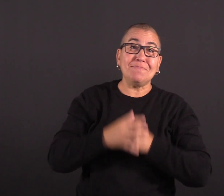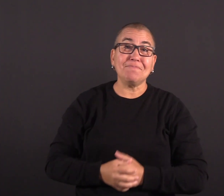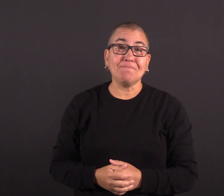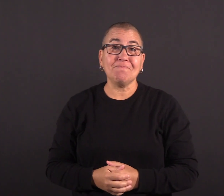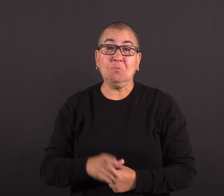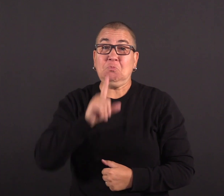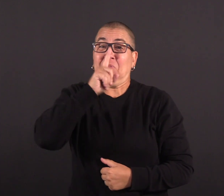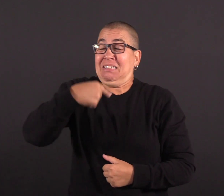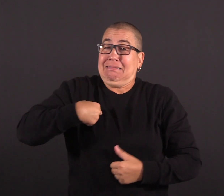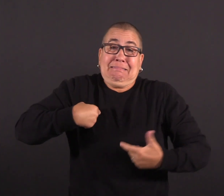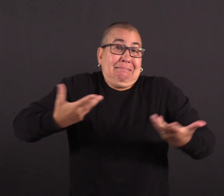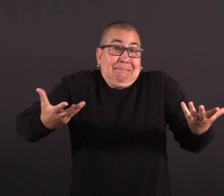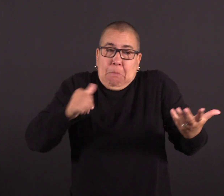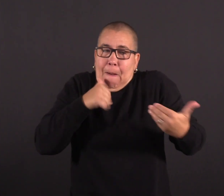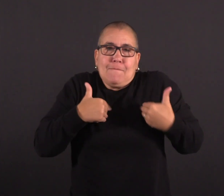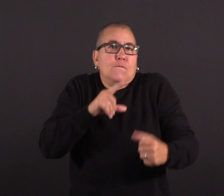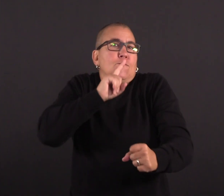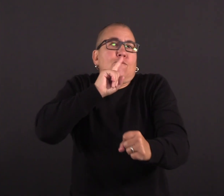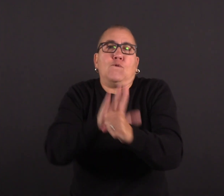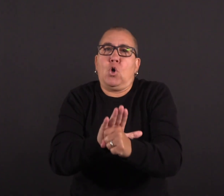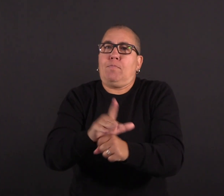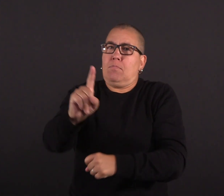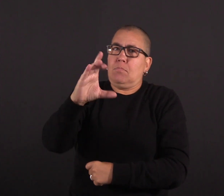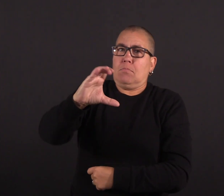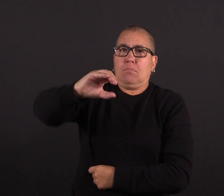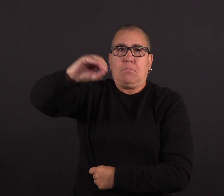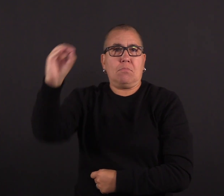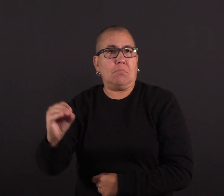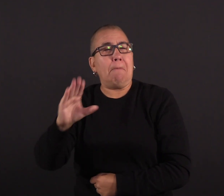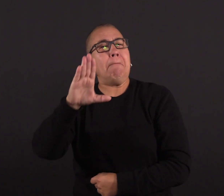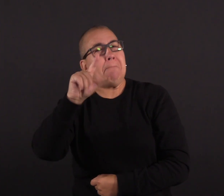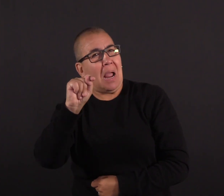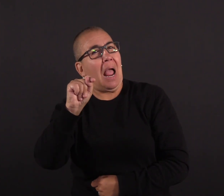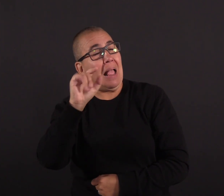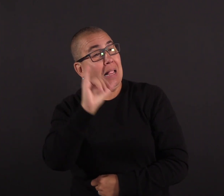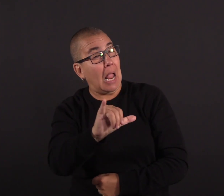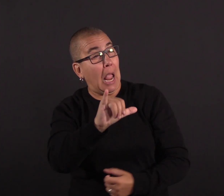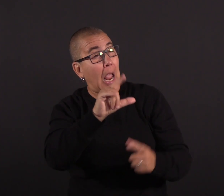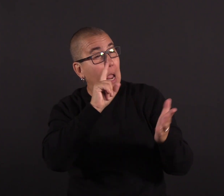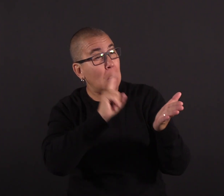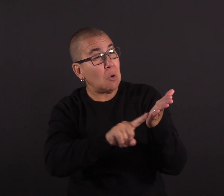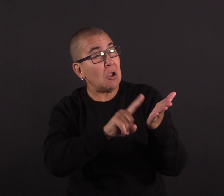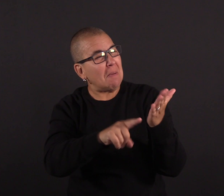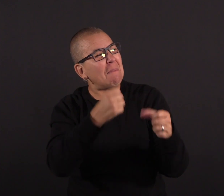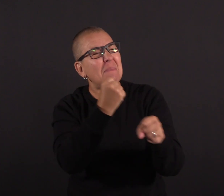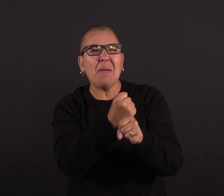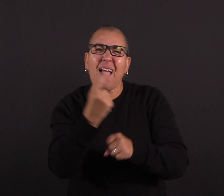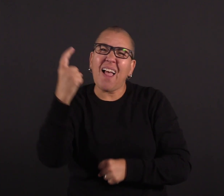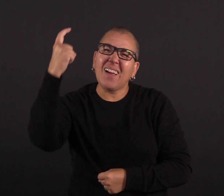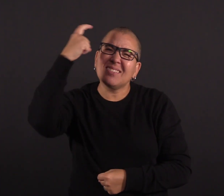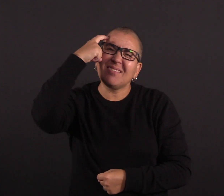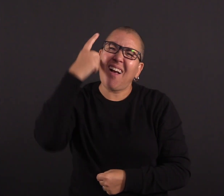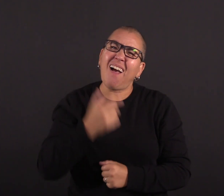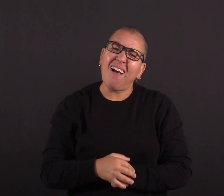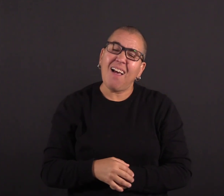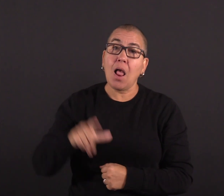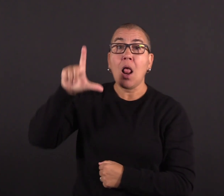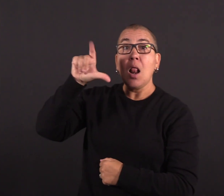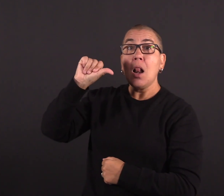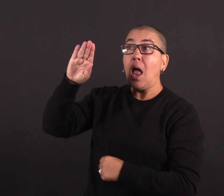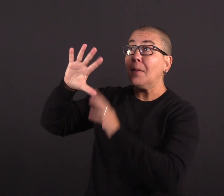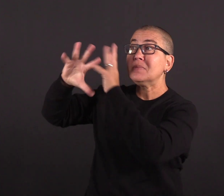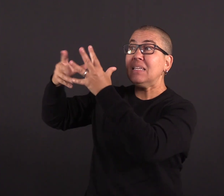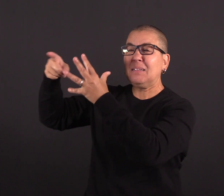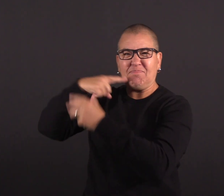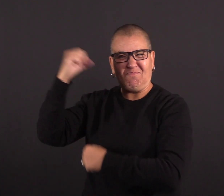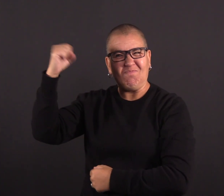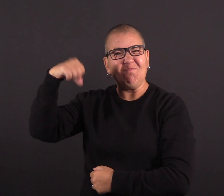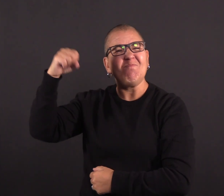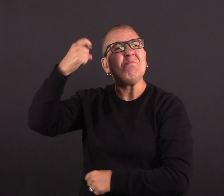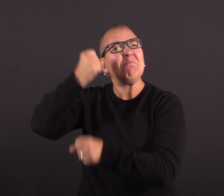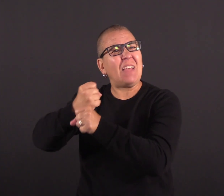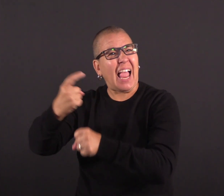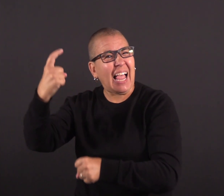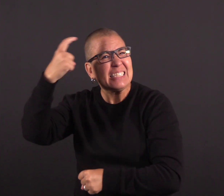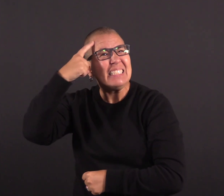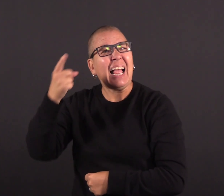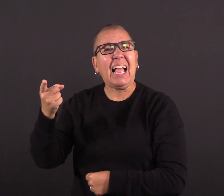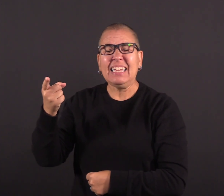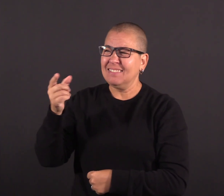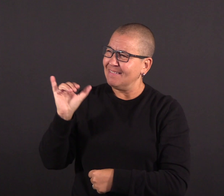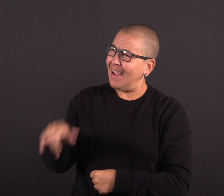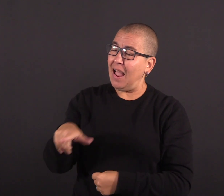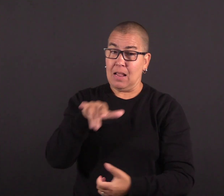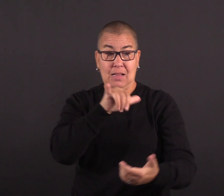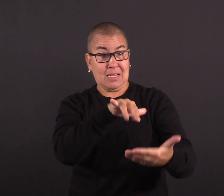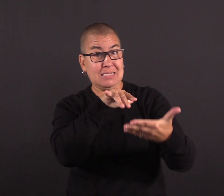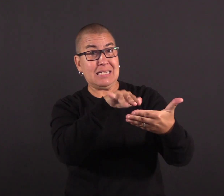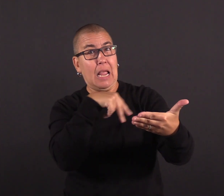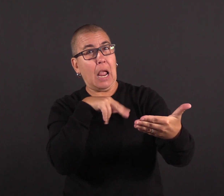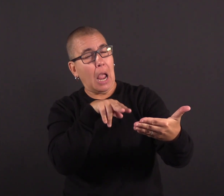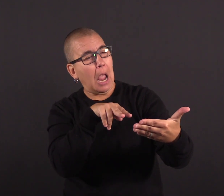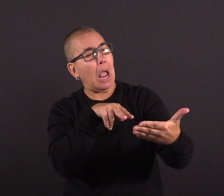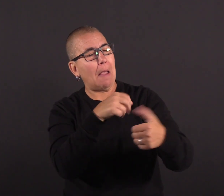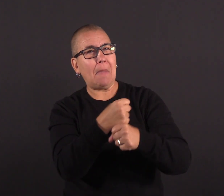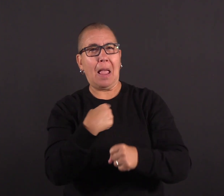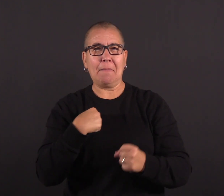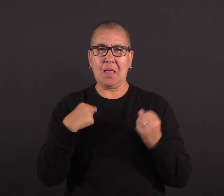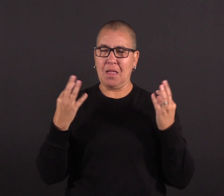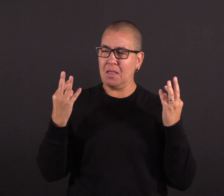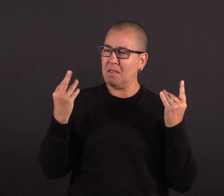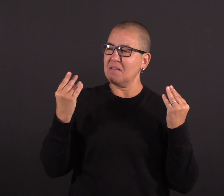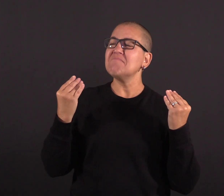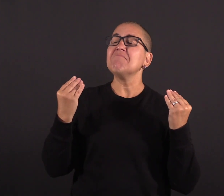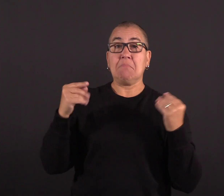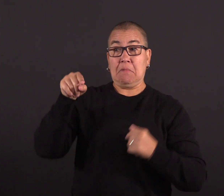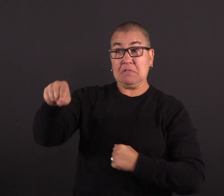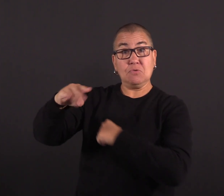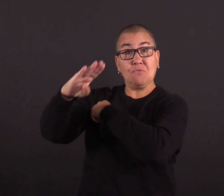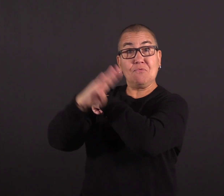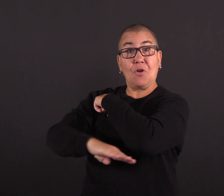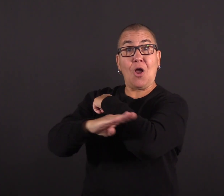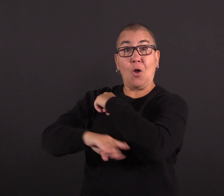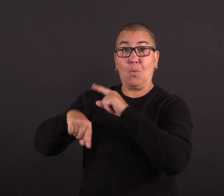booster — on the basis of this study — in the same as the previous inoculations," he said.